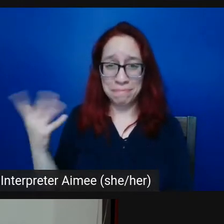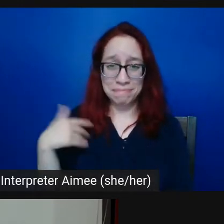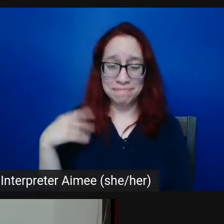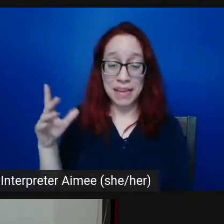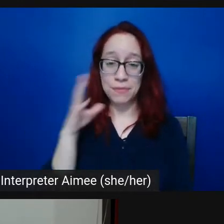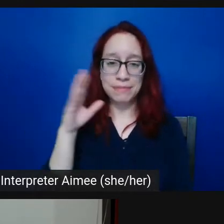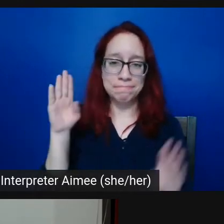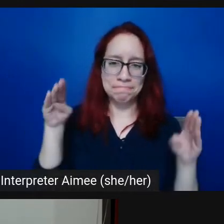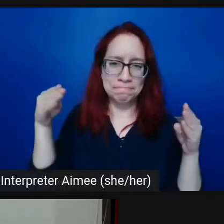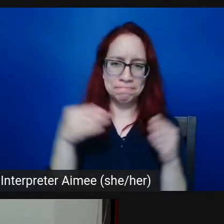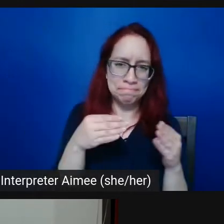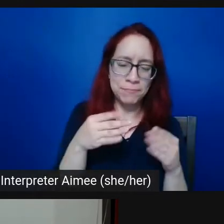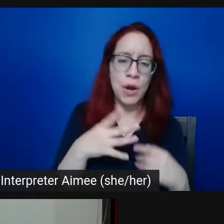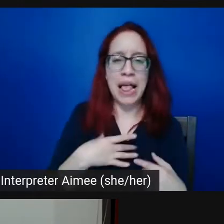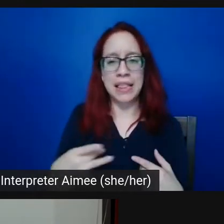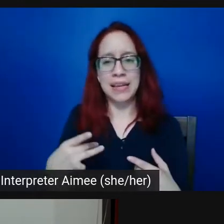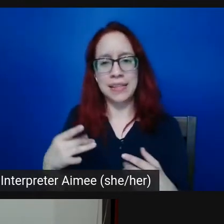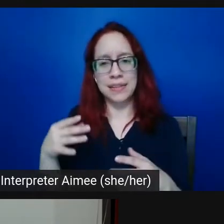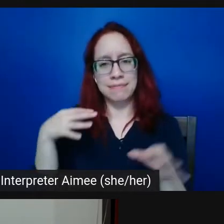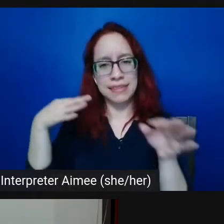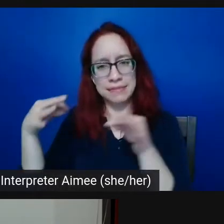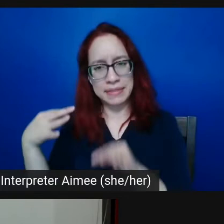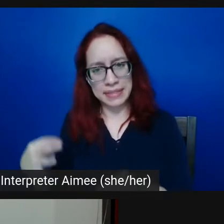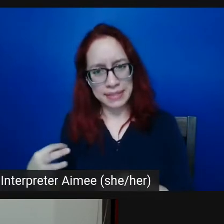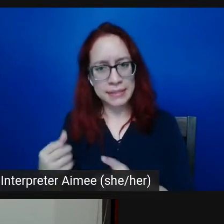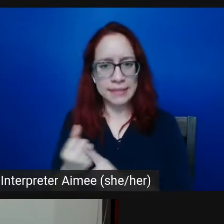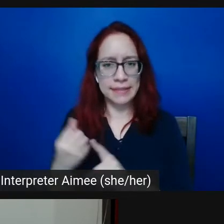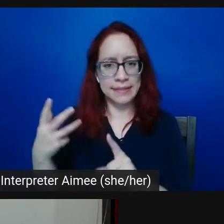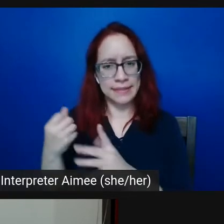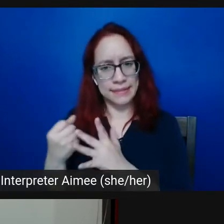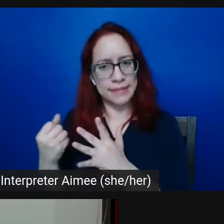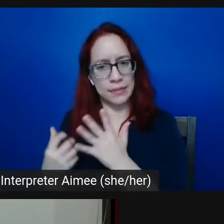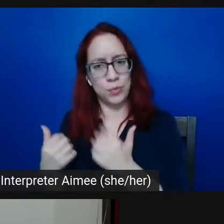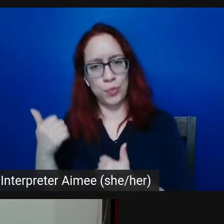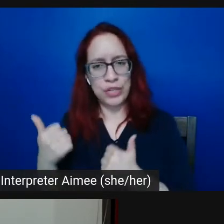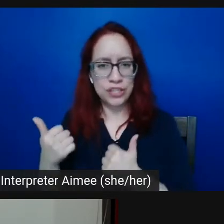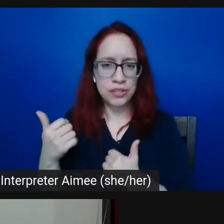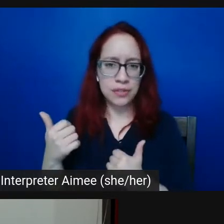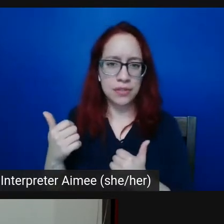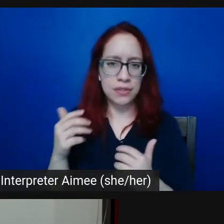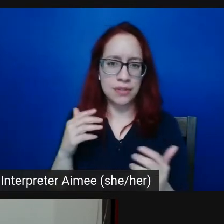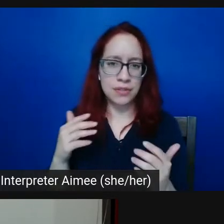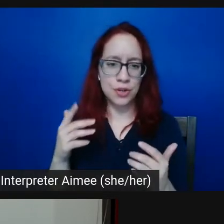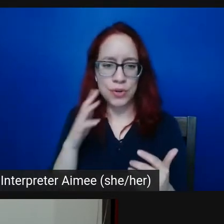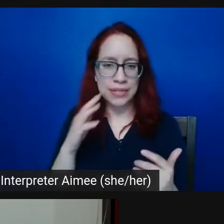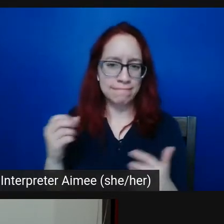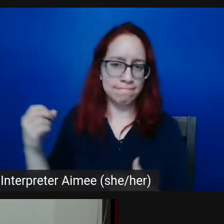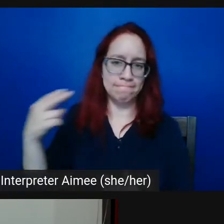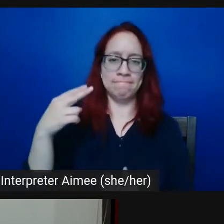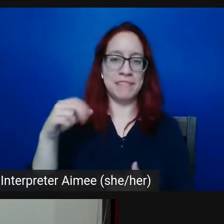I really liked the walkthrough and seeing which one is ahead of the others for right now.